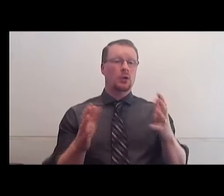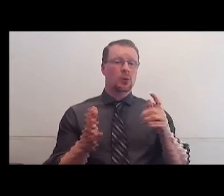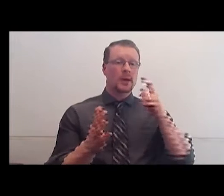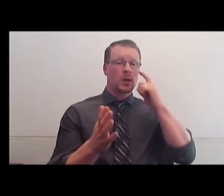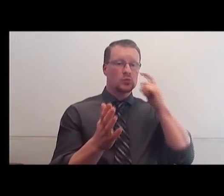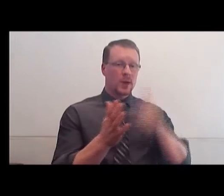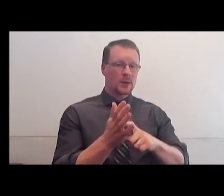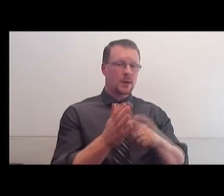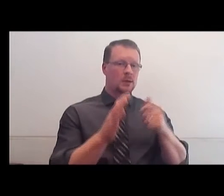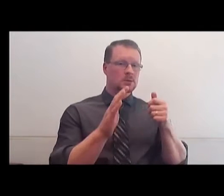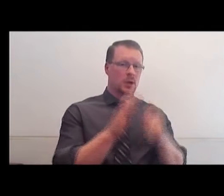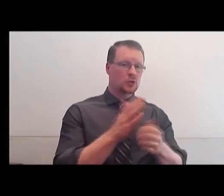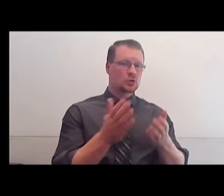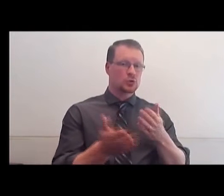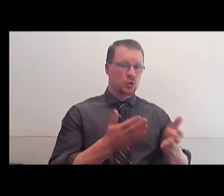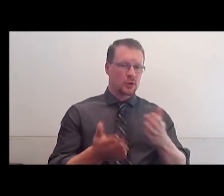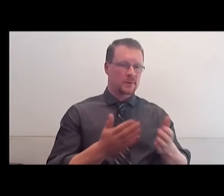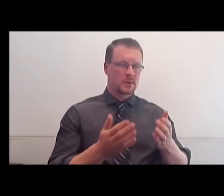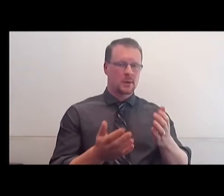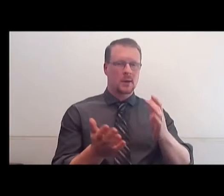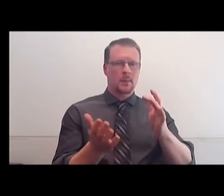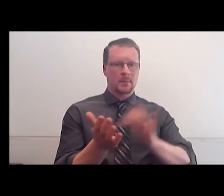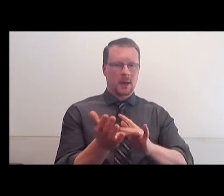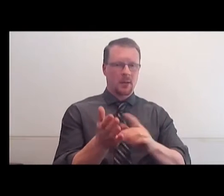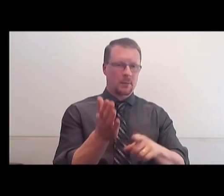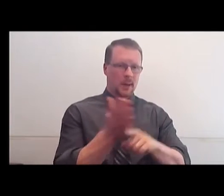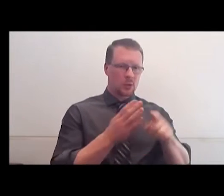disability has already been recognized as underserved